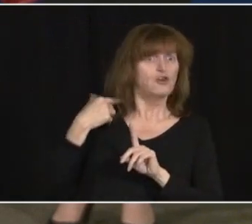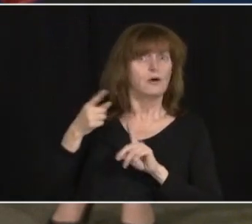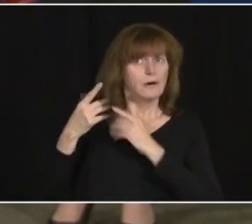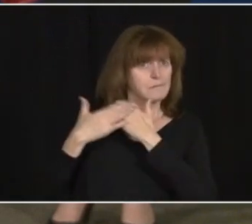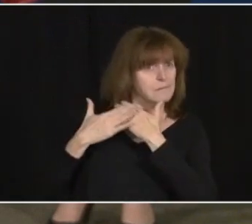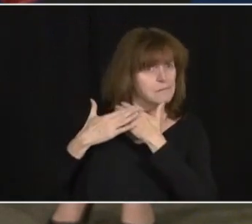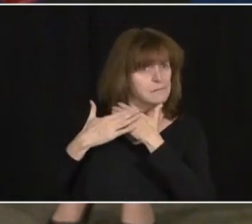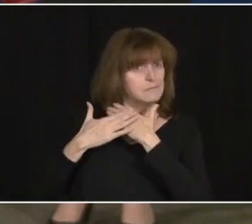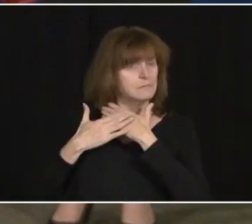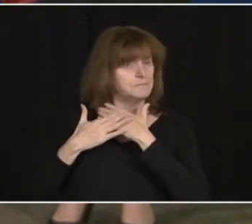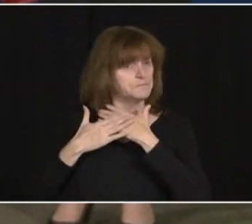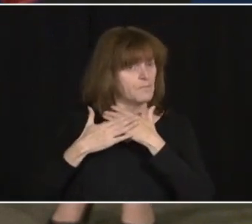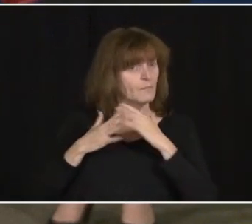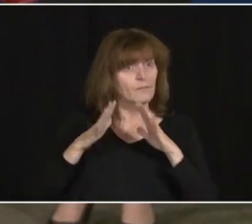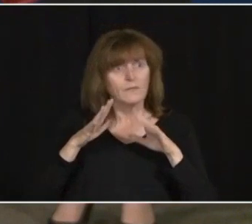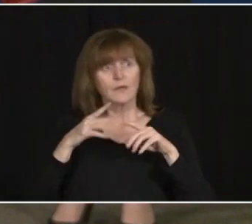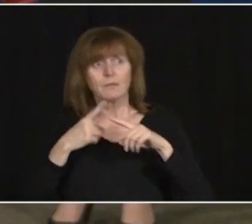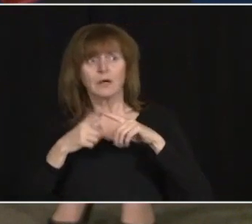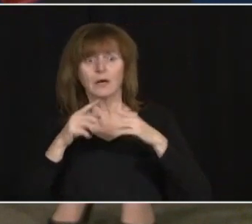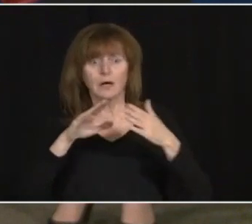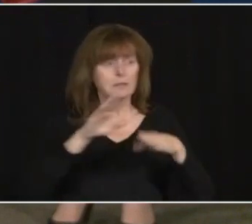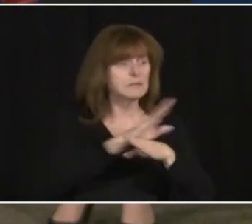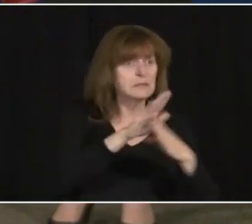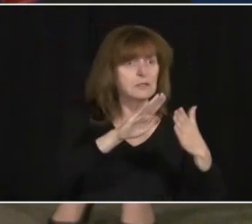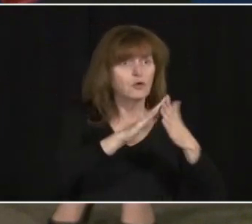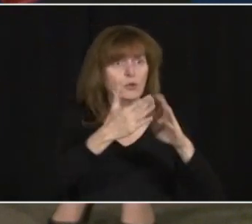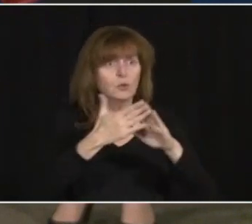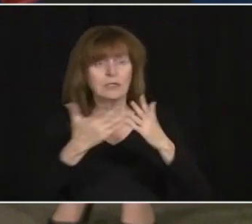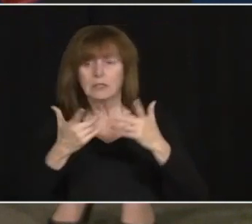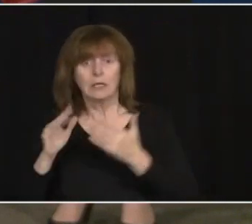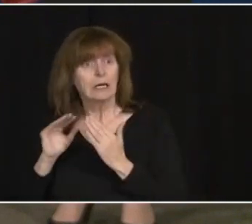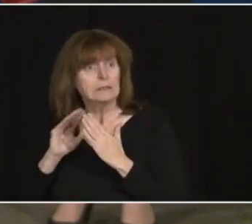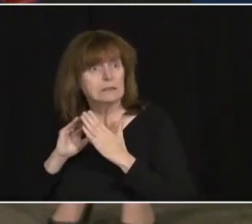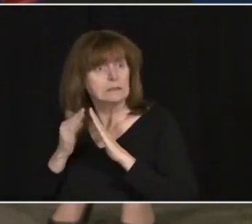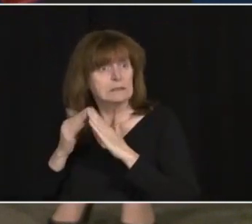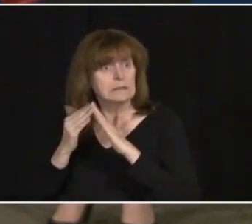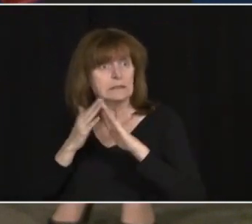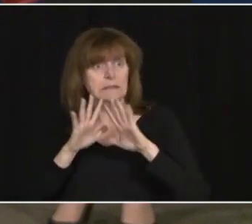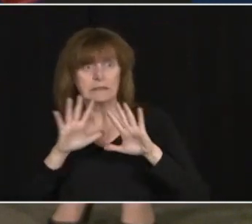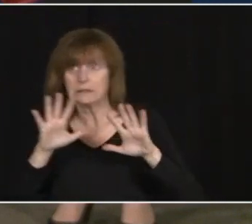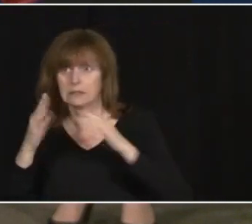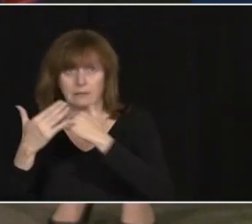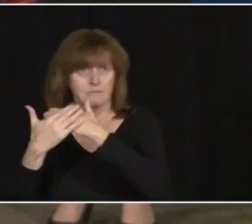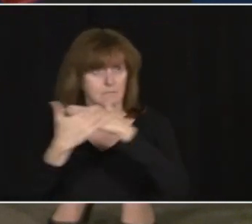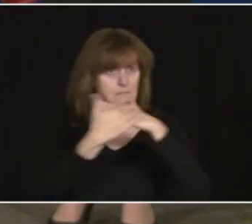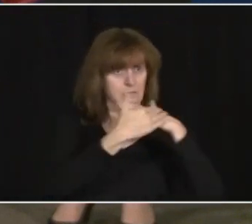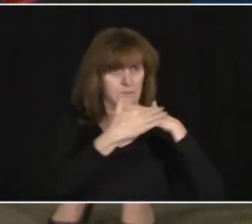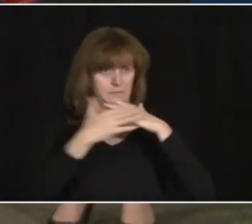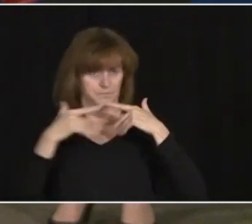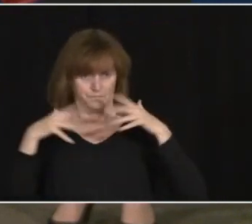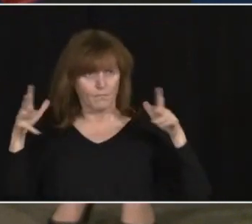the health and safety of each and every person in this province must remain the number one